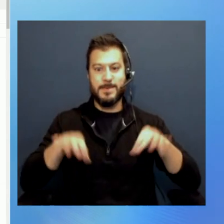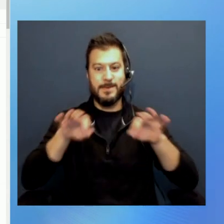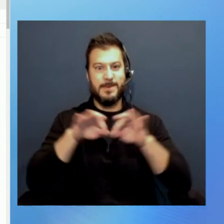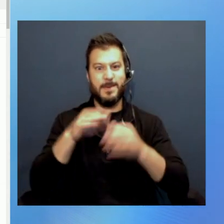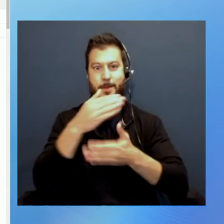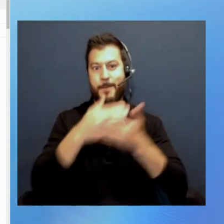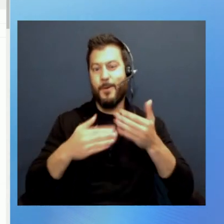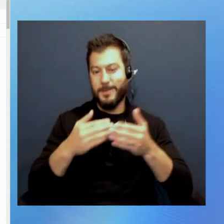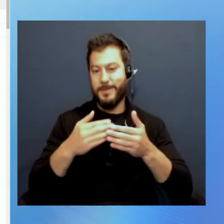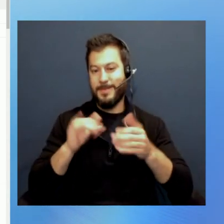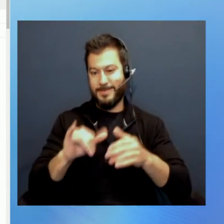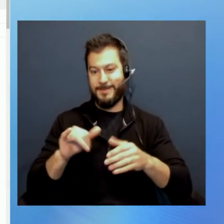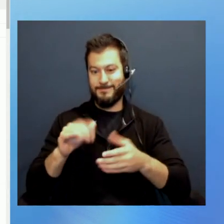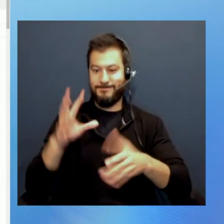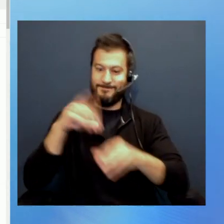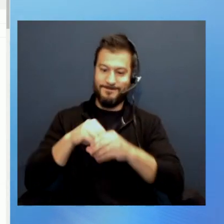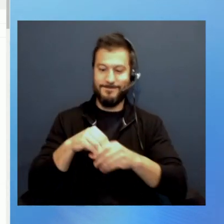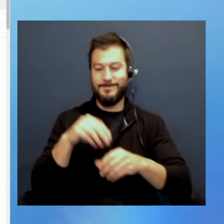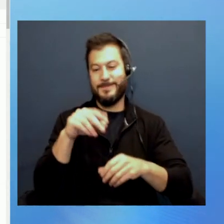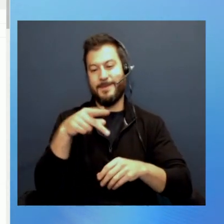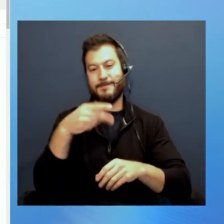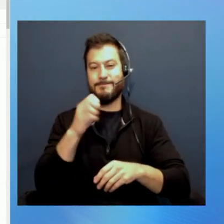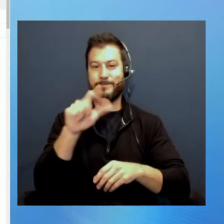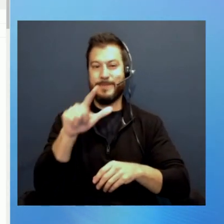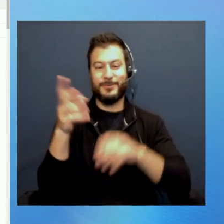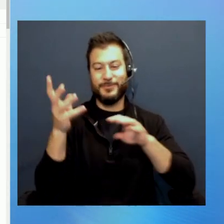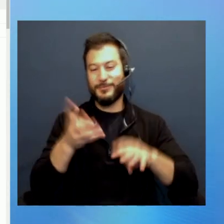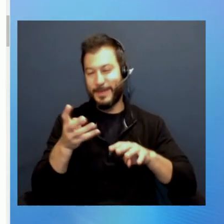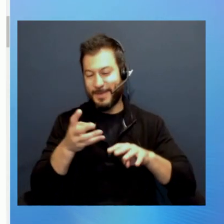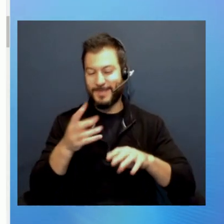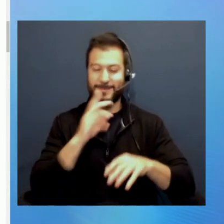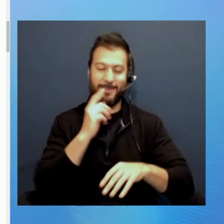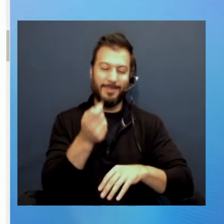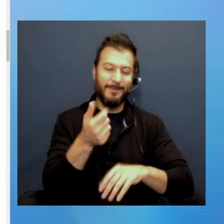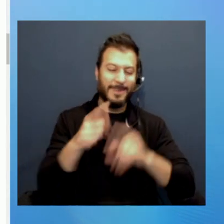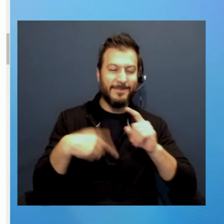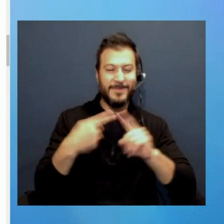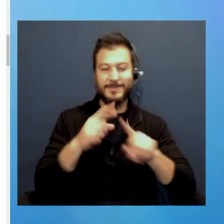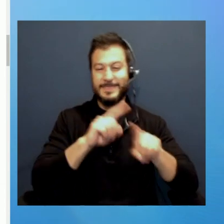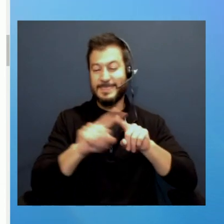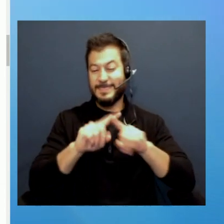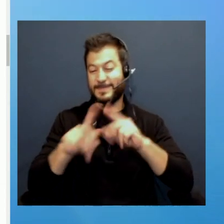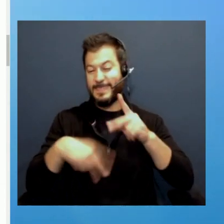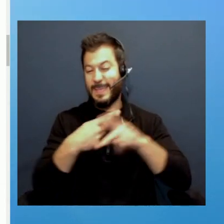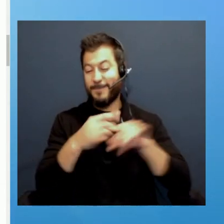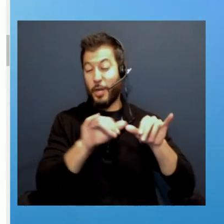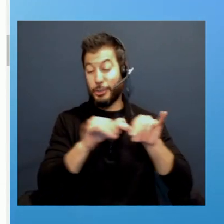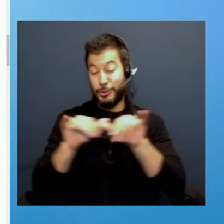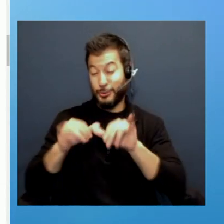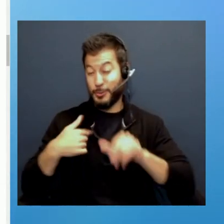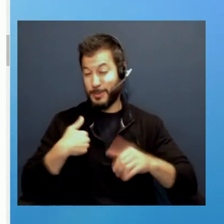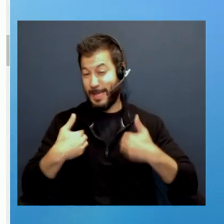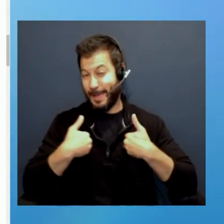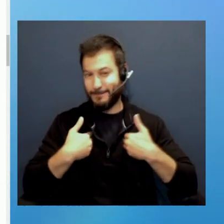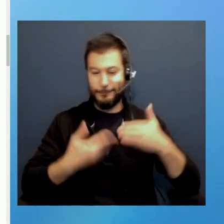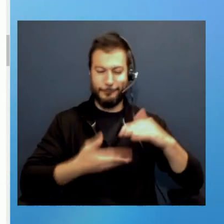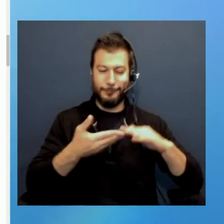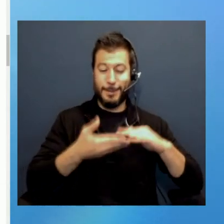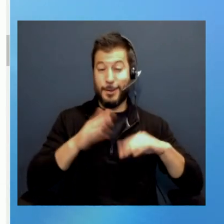we are talking about the key components that make up Pixel Streaming. It's talking a little bit about different types of architecture